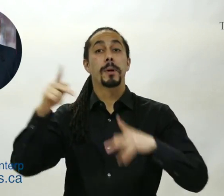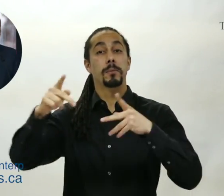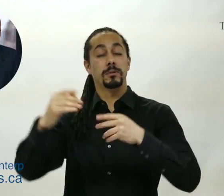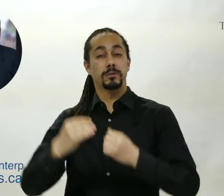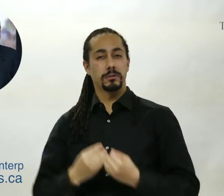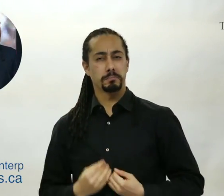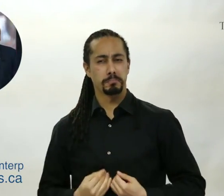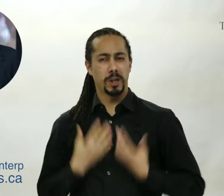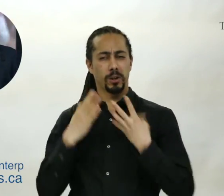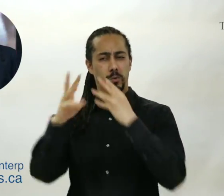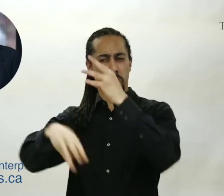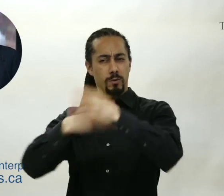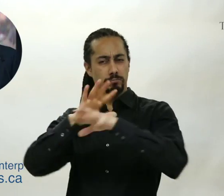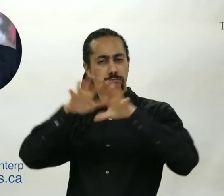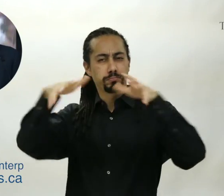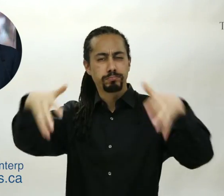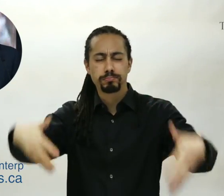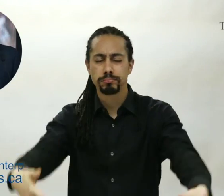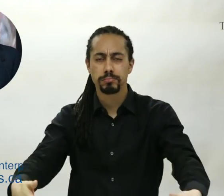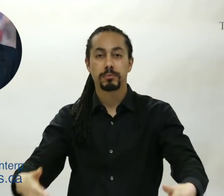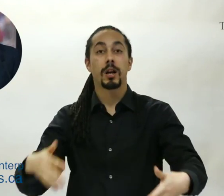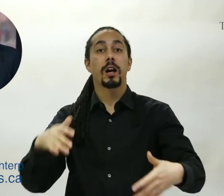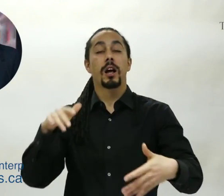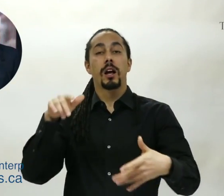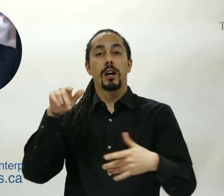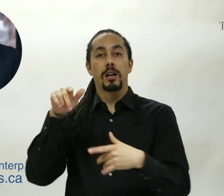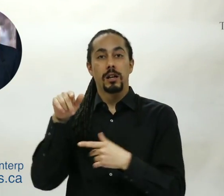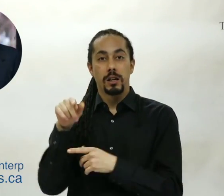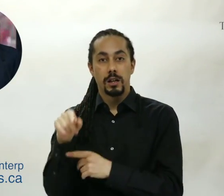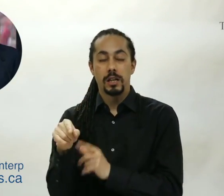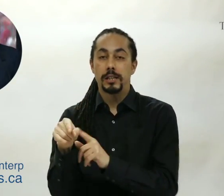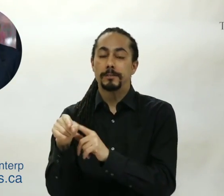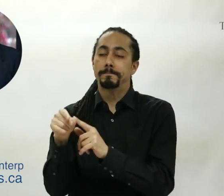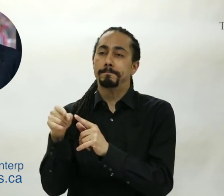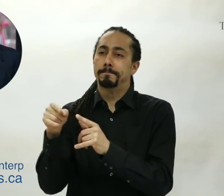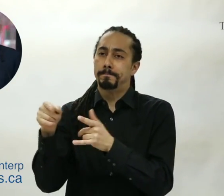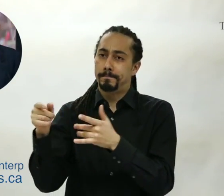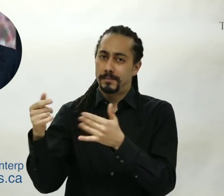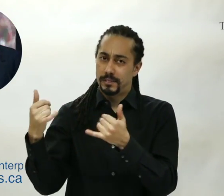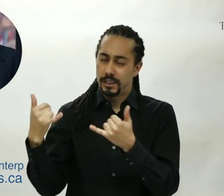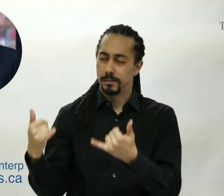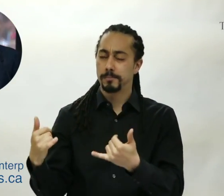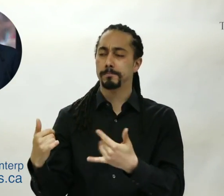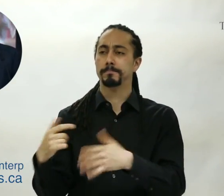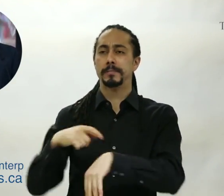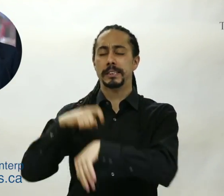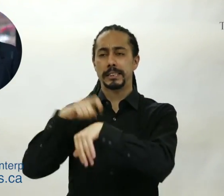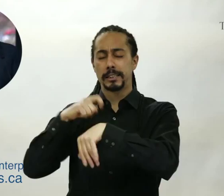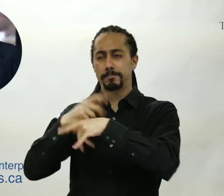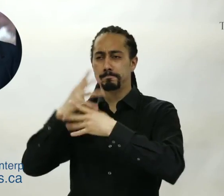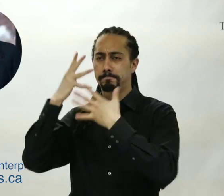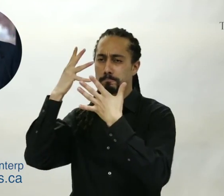globe, Madiba's passing is rightly a time of mourning, and a time to celebrate a heroic life.